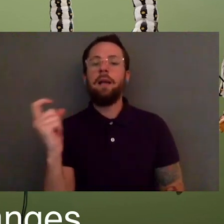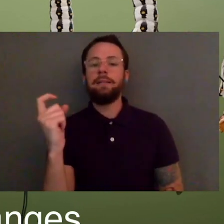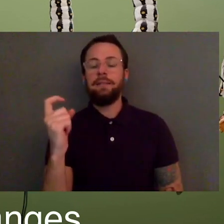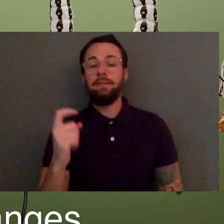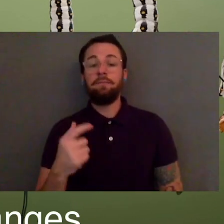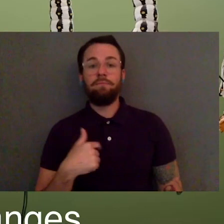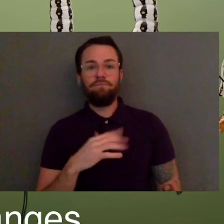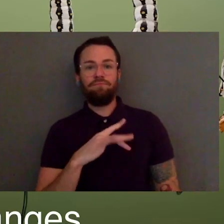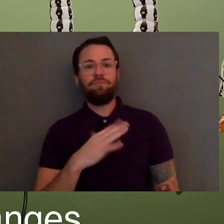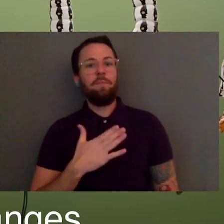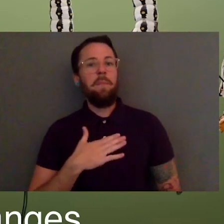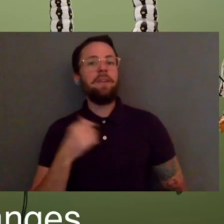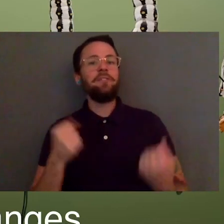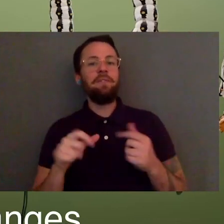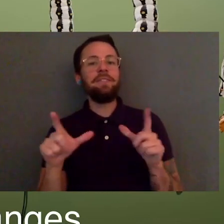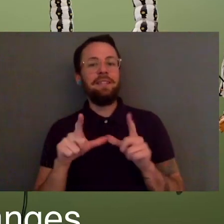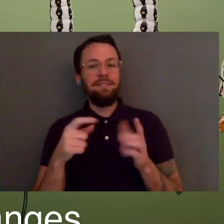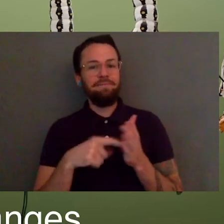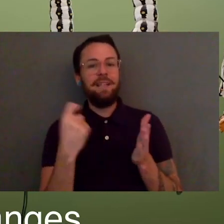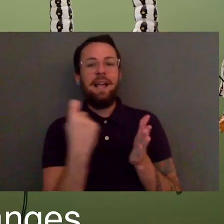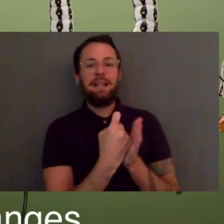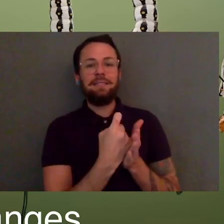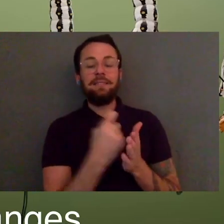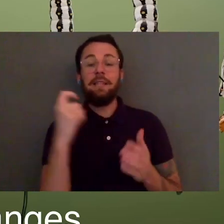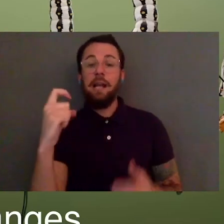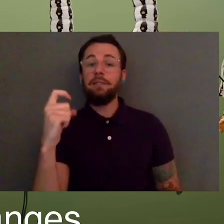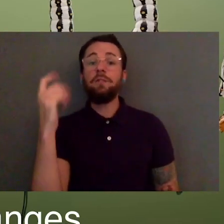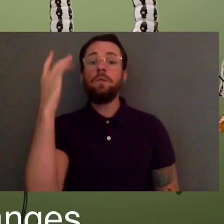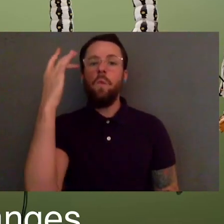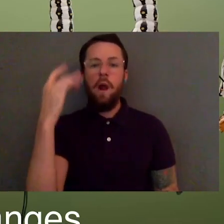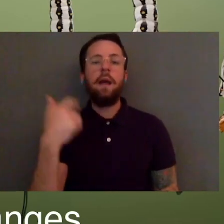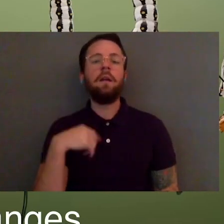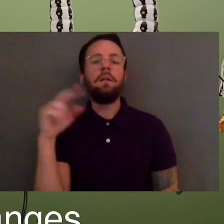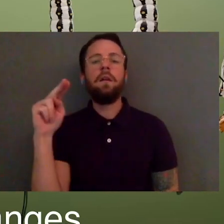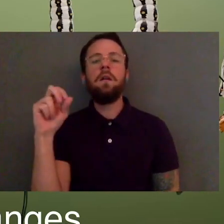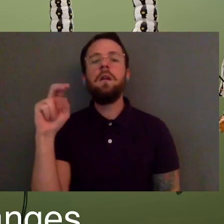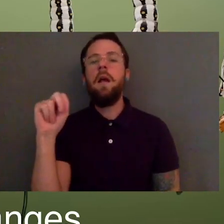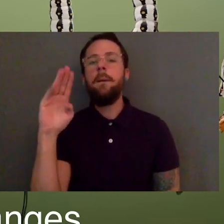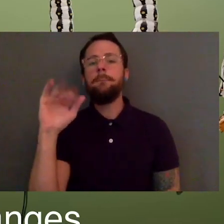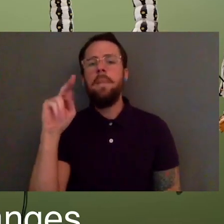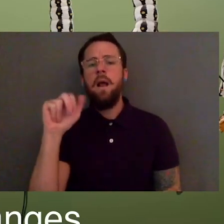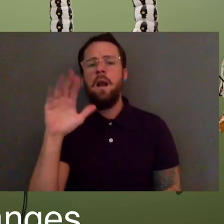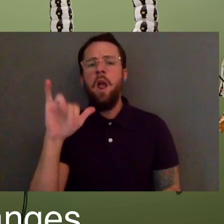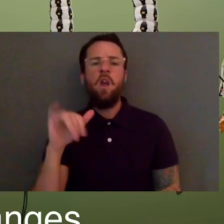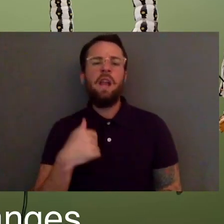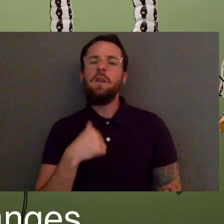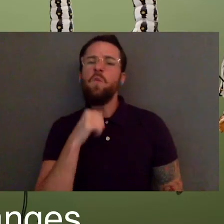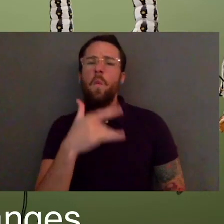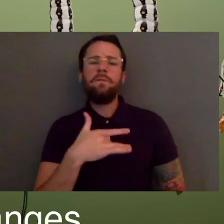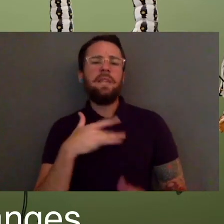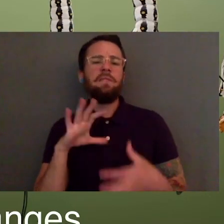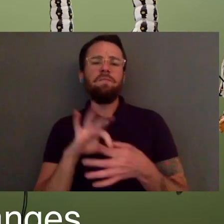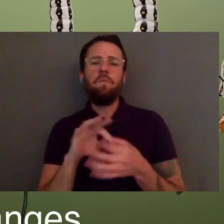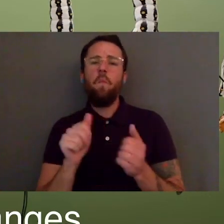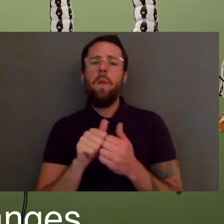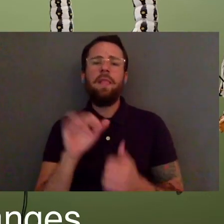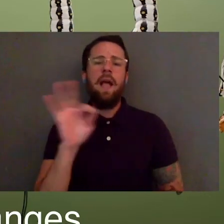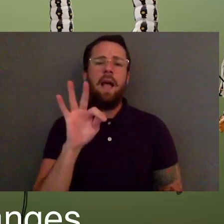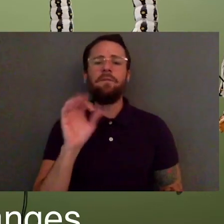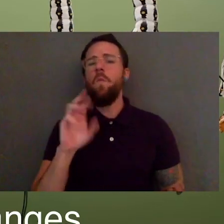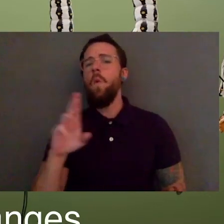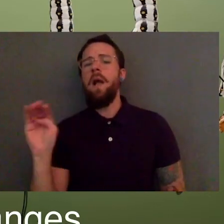license and as I mentioned before, some states will allow you to put an X if you're non binary.